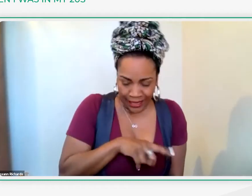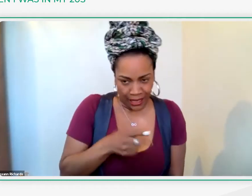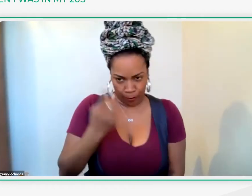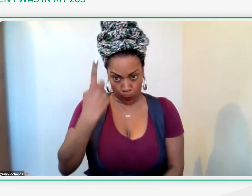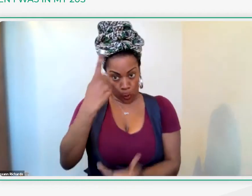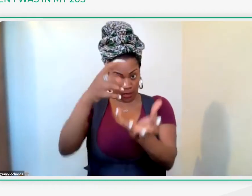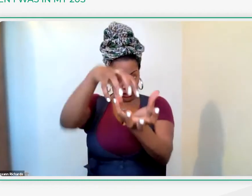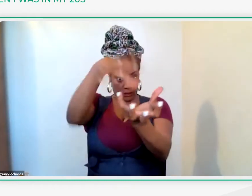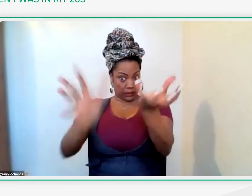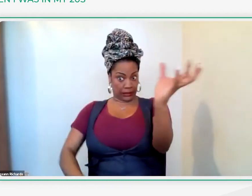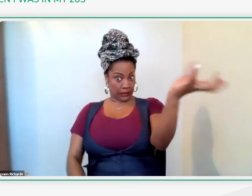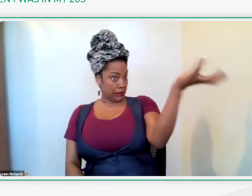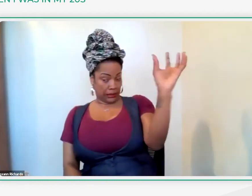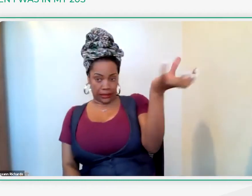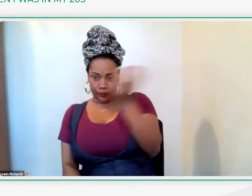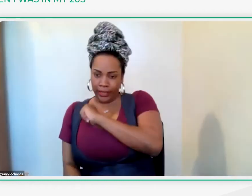It is false.